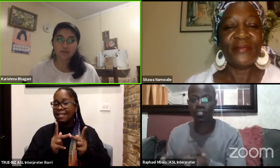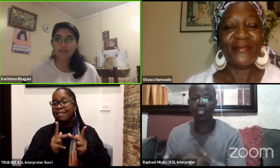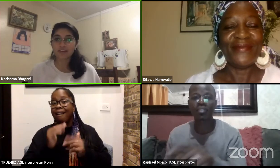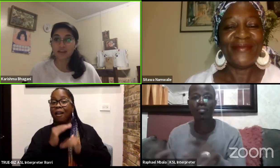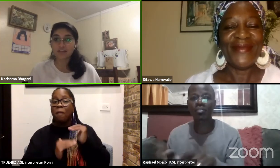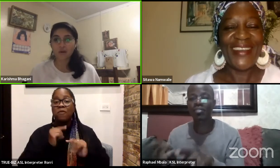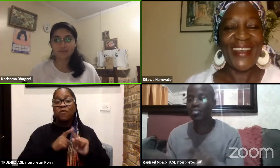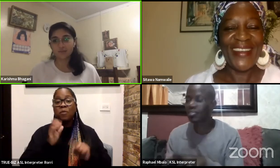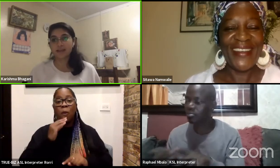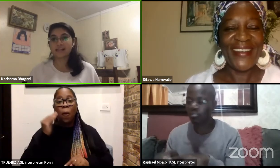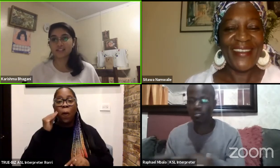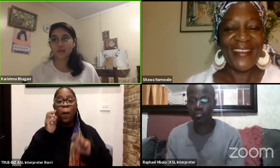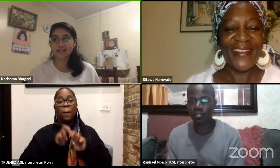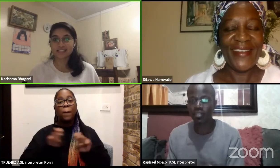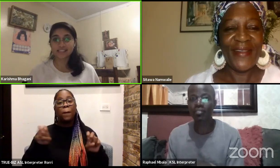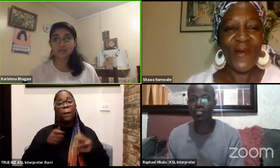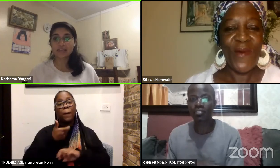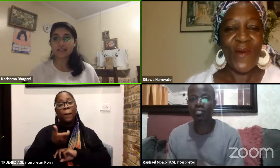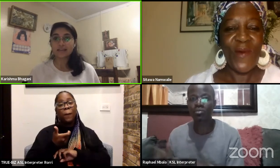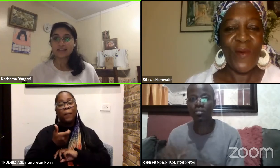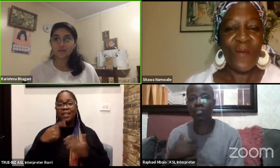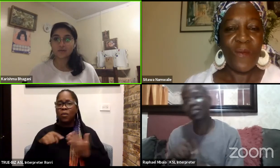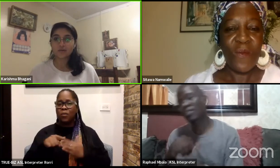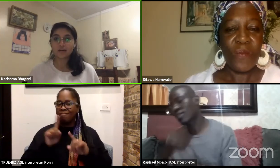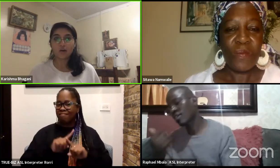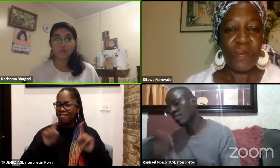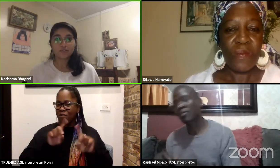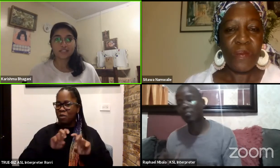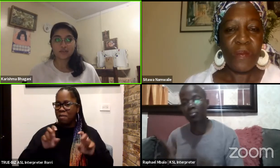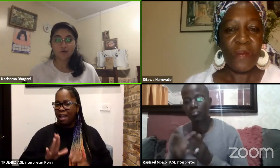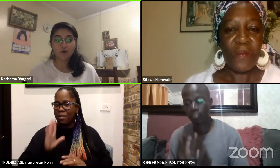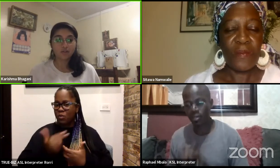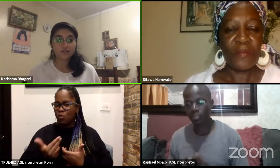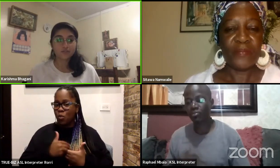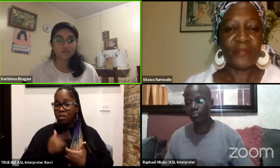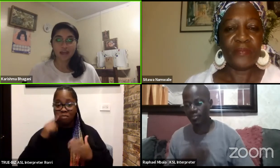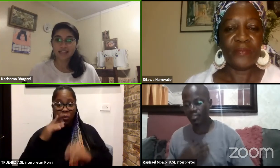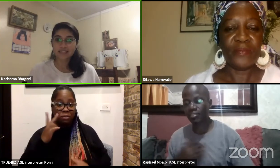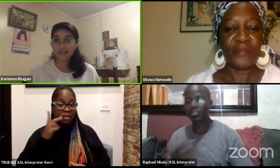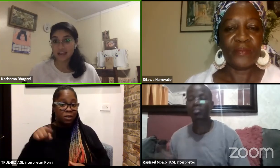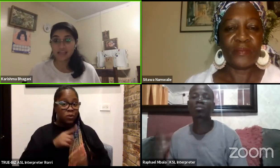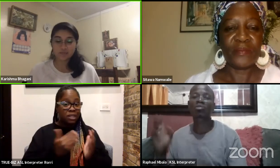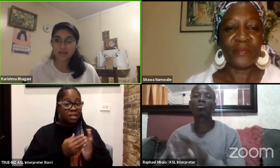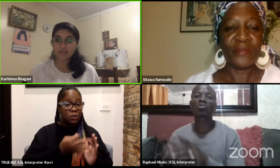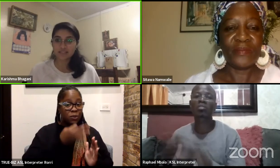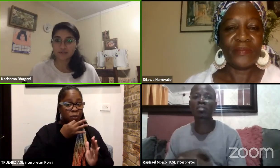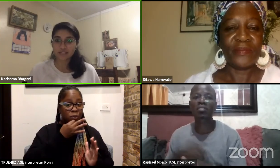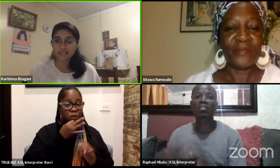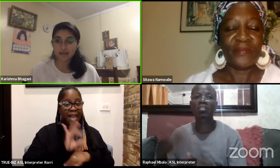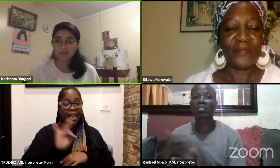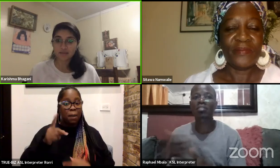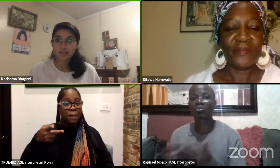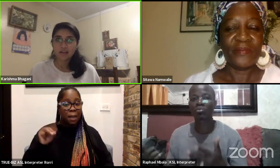We have another wonderful panelist joining us next week, so hope I to see you all soon at 8:00 PM East Africa Time,